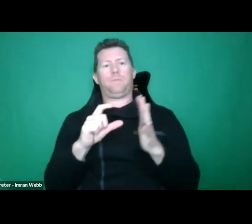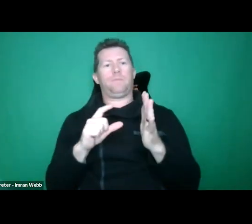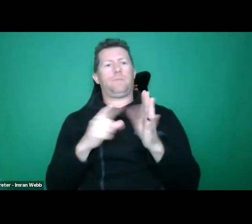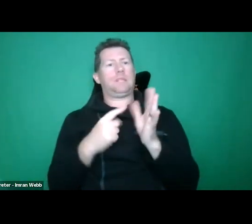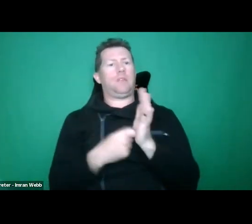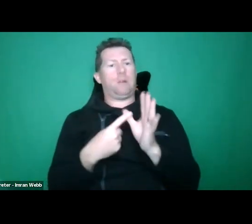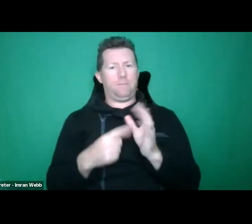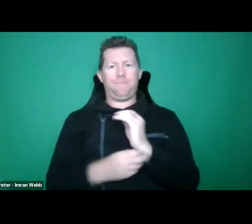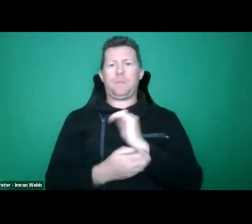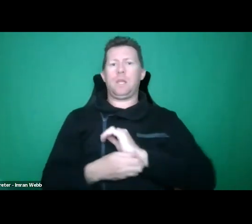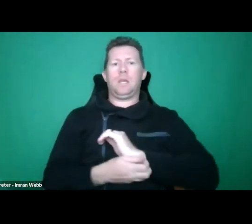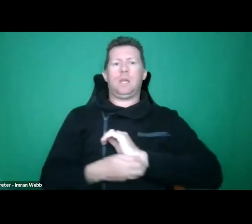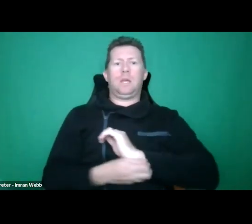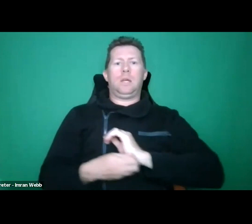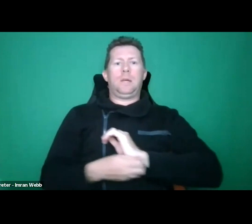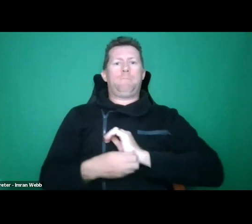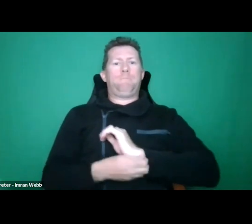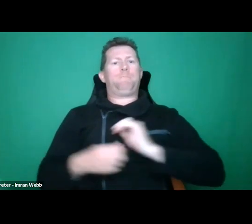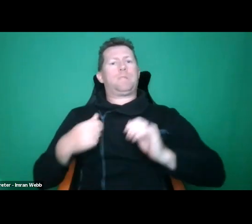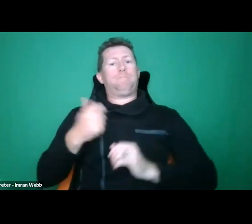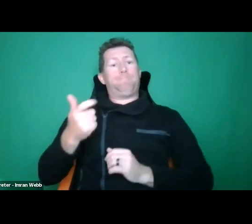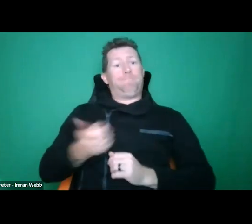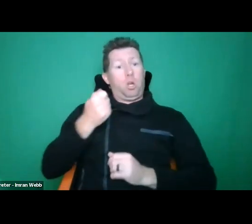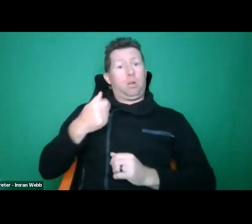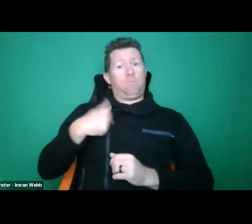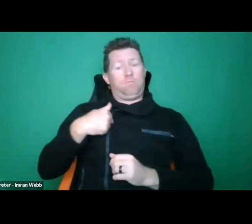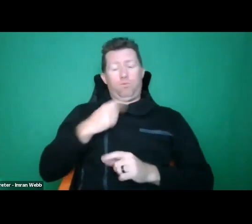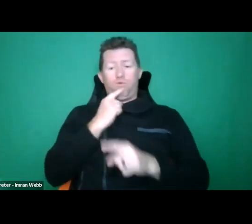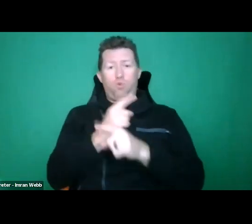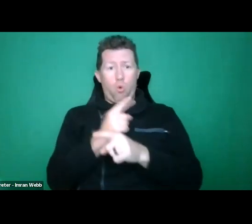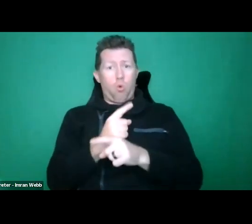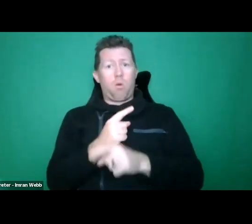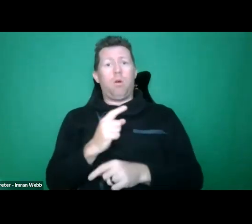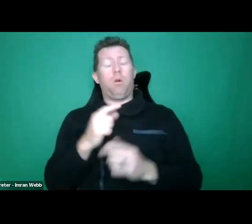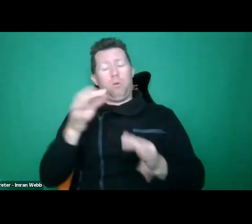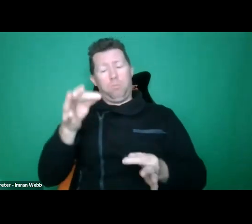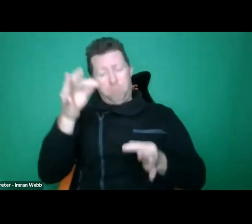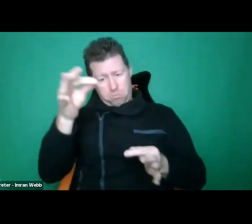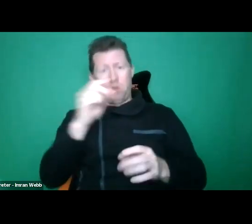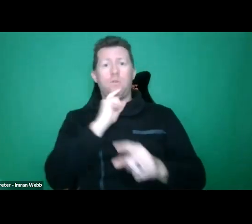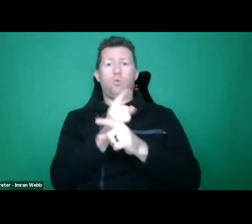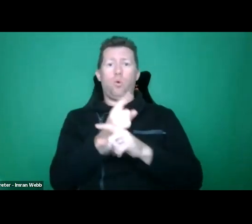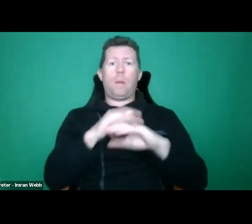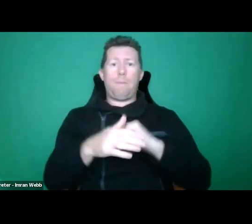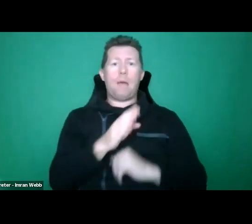So when I was invited to talk today, I was given a brief. They said, Can you talk about privacy,